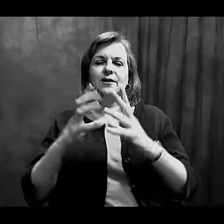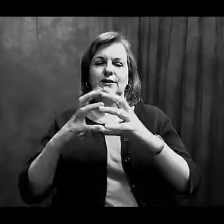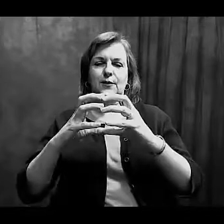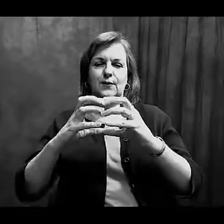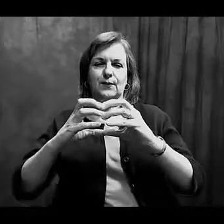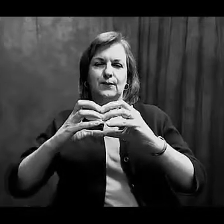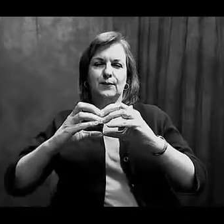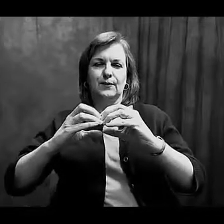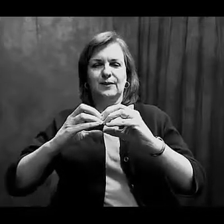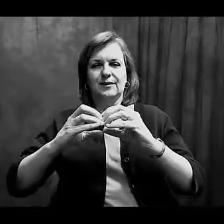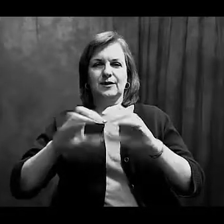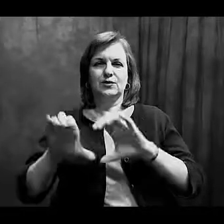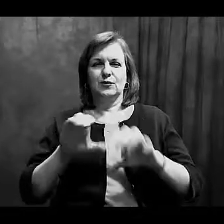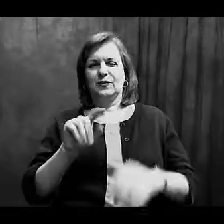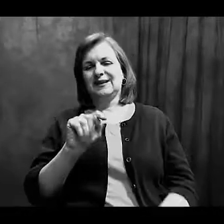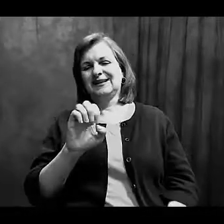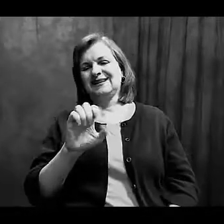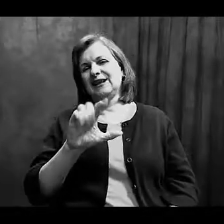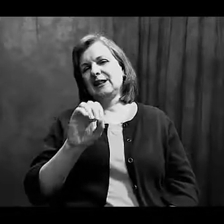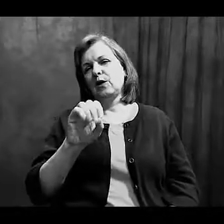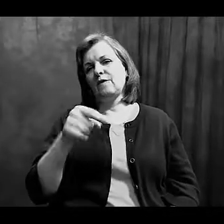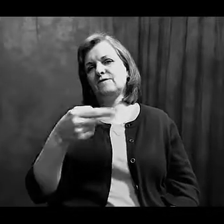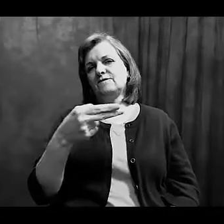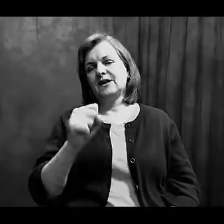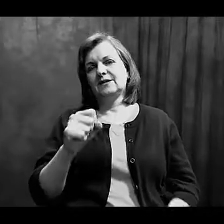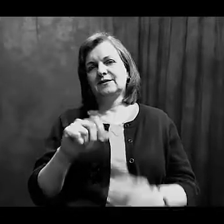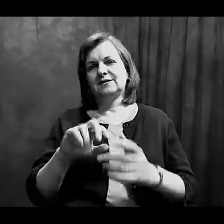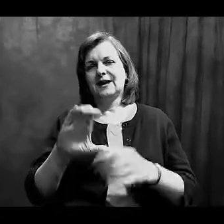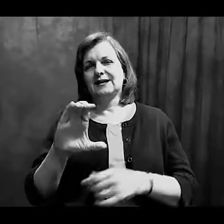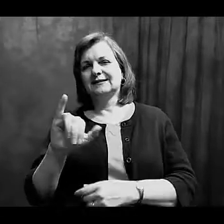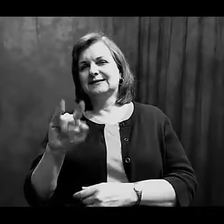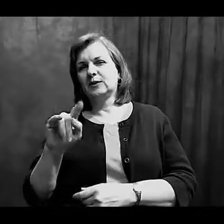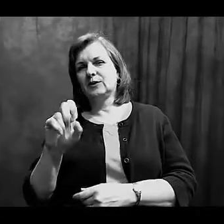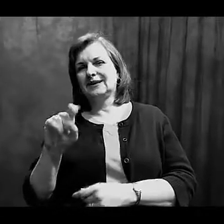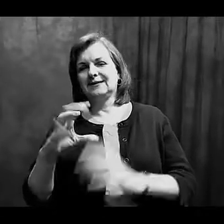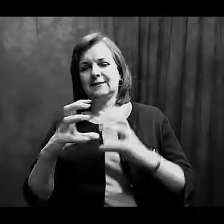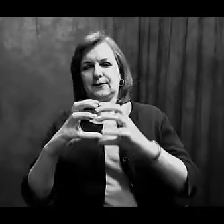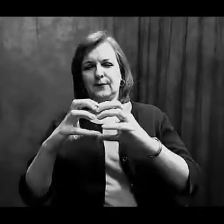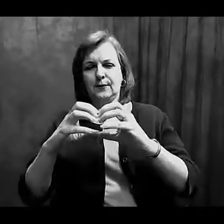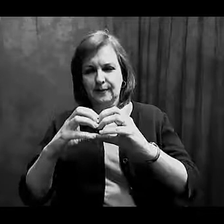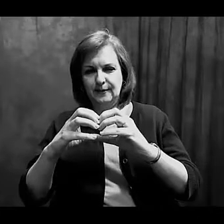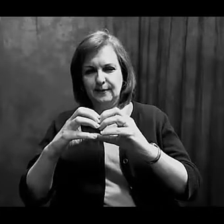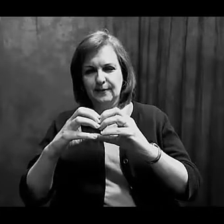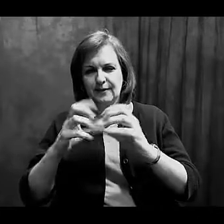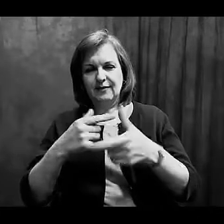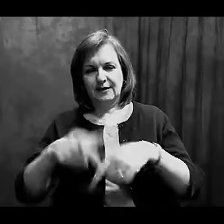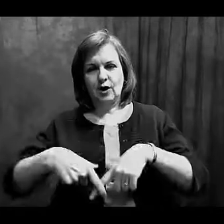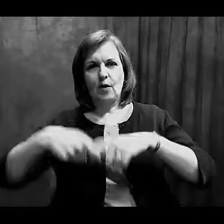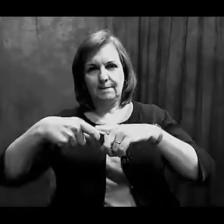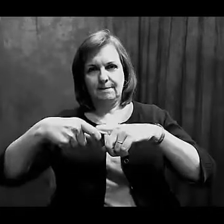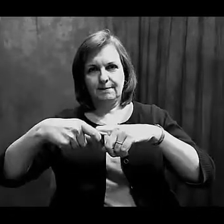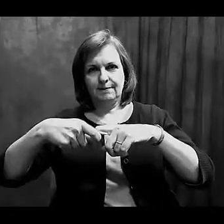they've started to do the whole telophase, cytokinesis thing and kinda got stuck